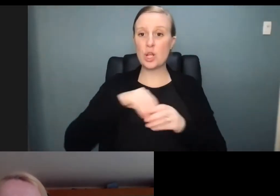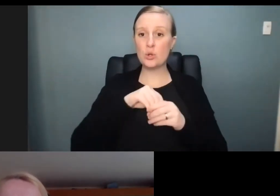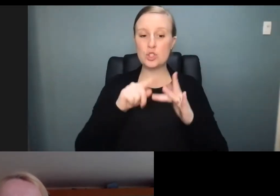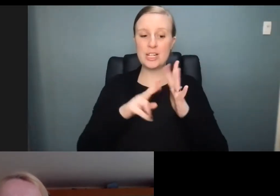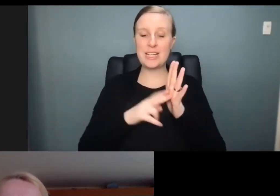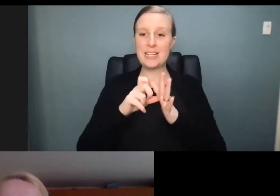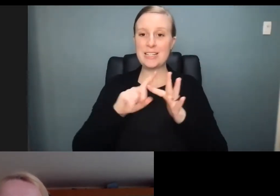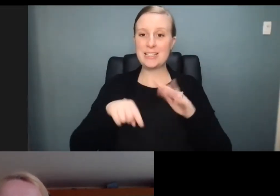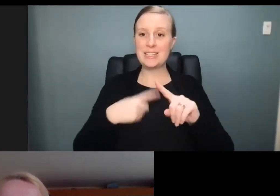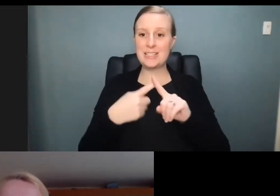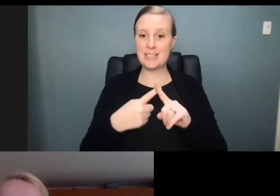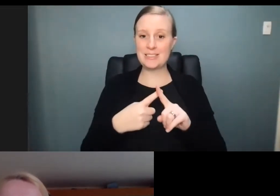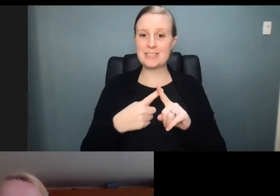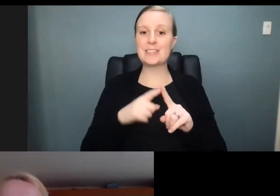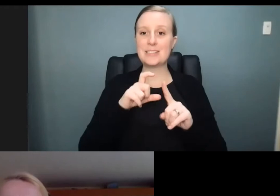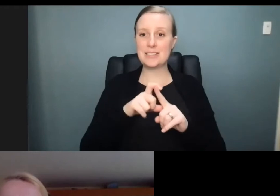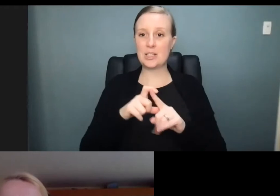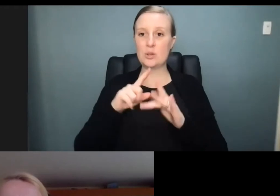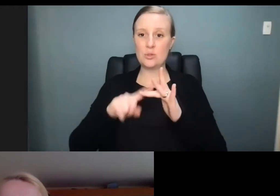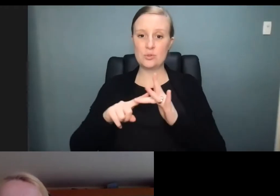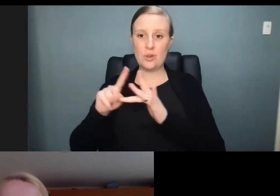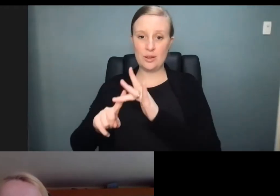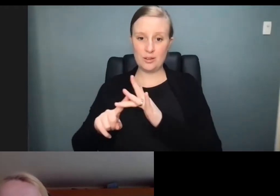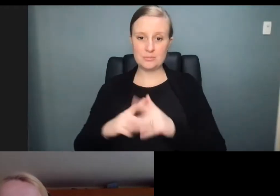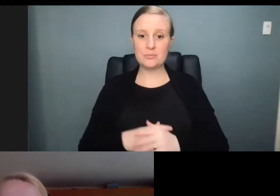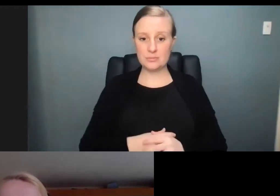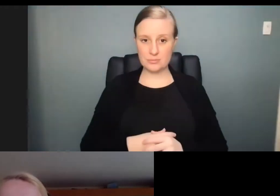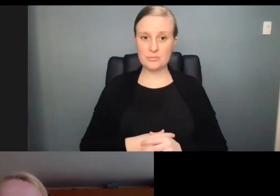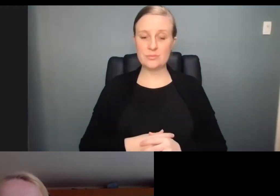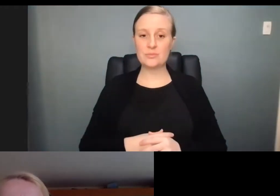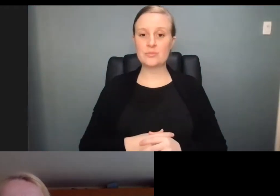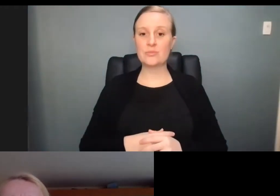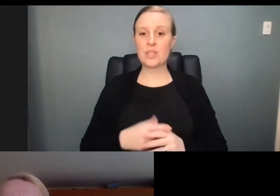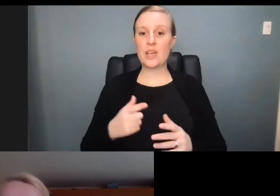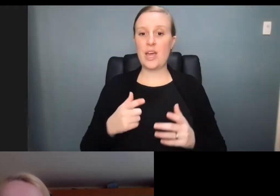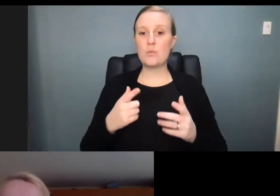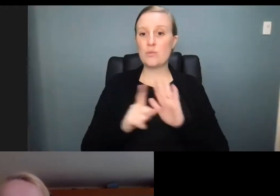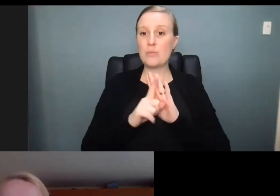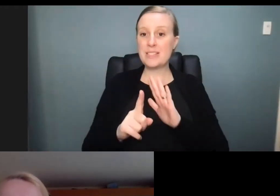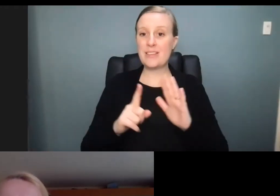for Automated Decision-Making and the Society at RMIT University and The Centre for Social